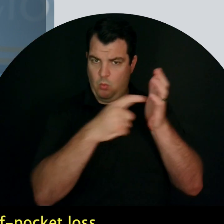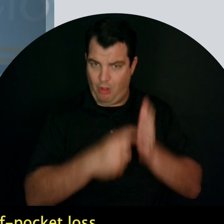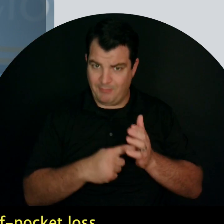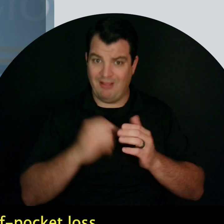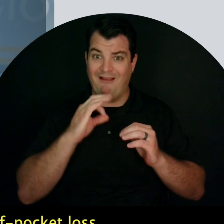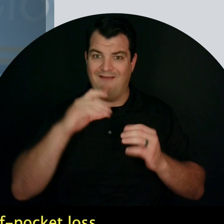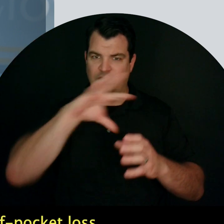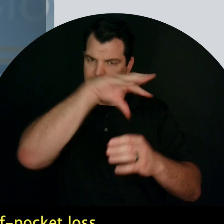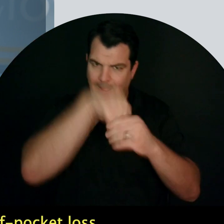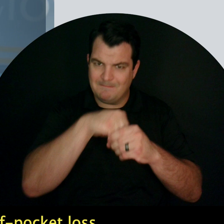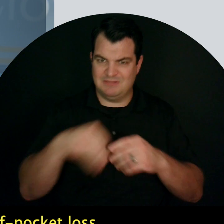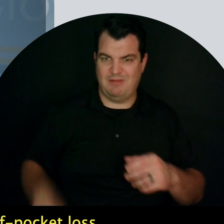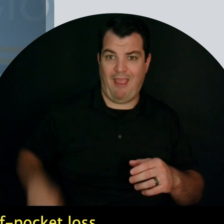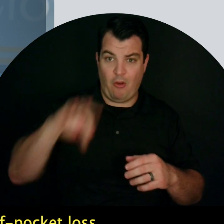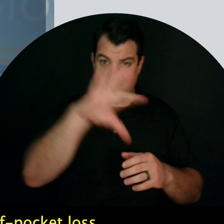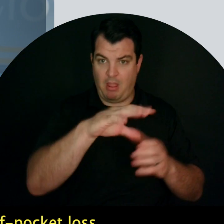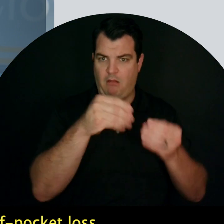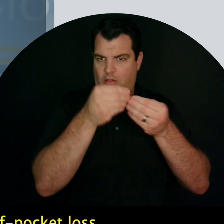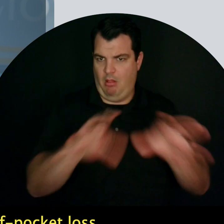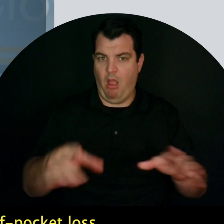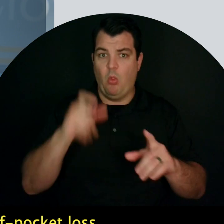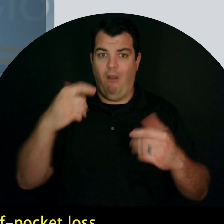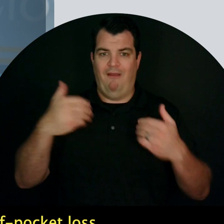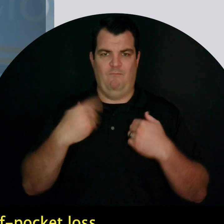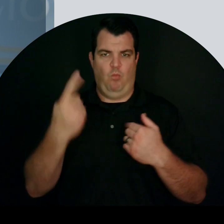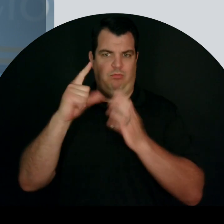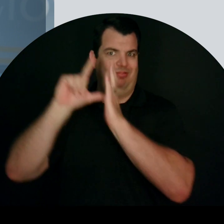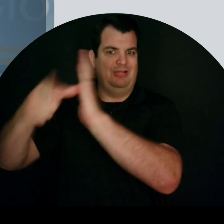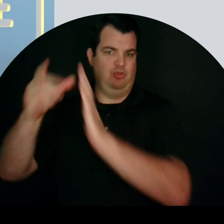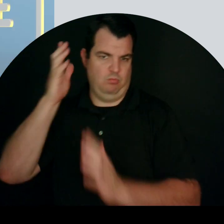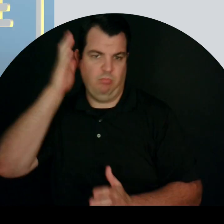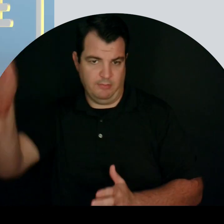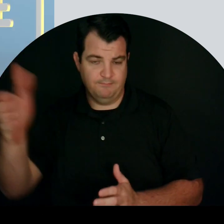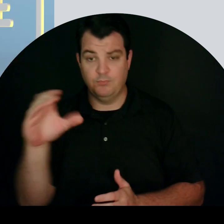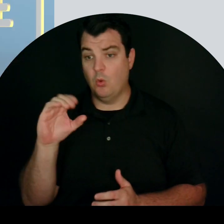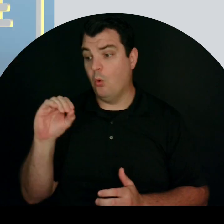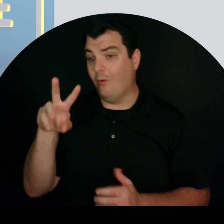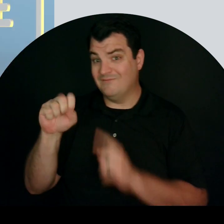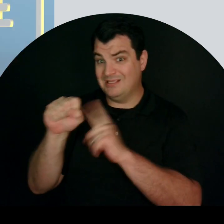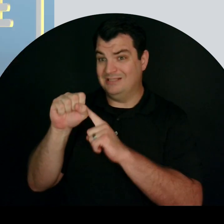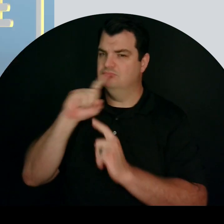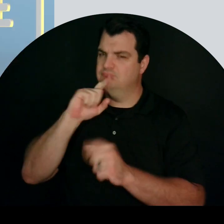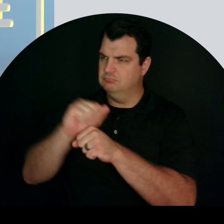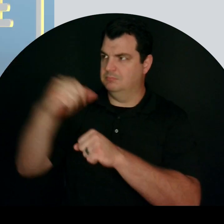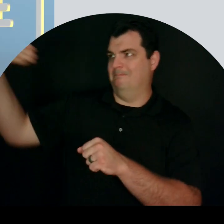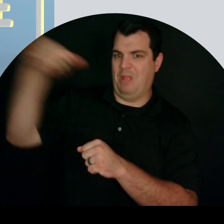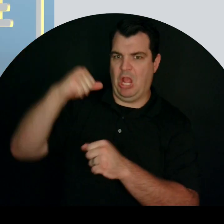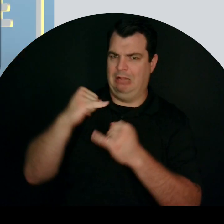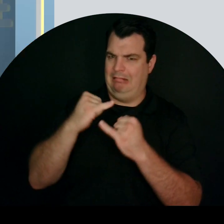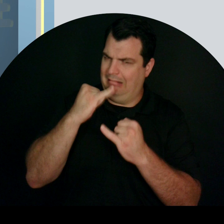and have a compensable out-of-pocket loss or have one later. OVS is a payer of last resort, meaning